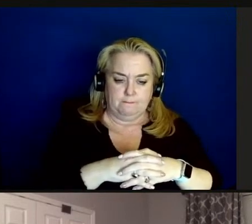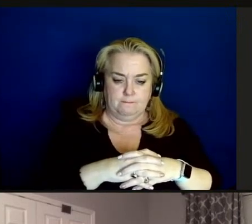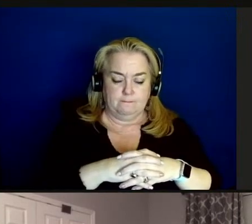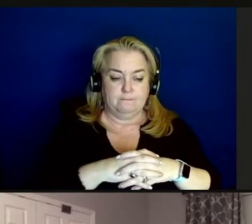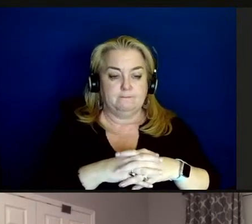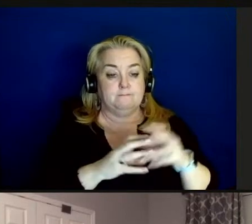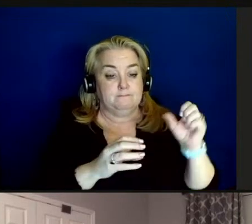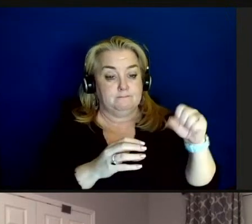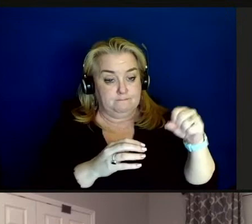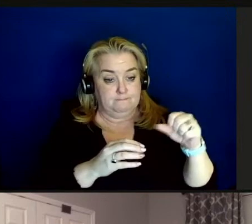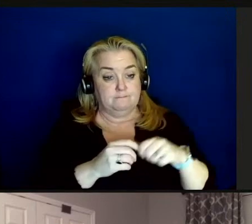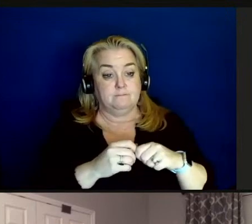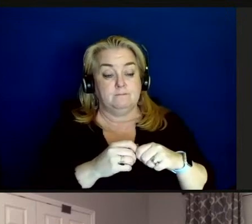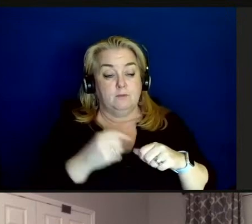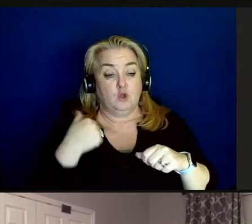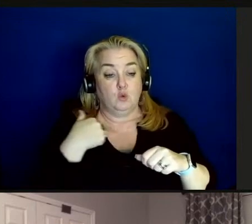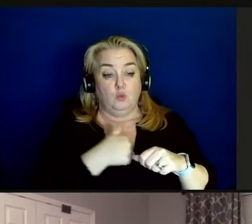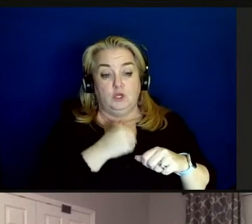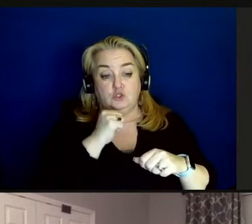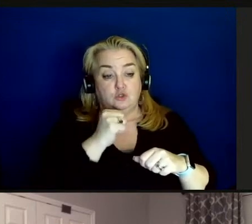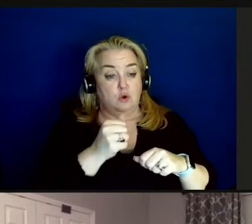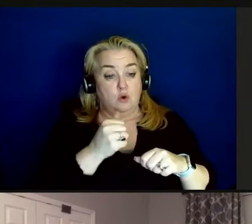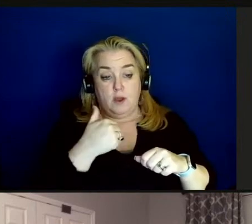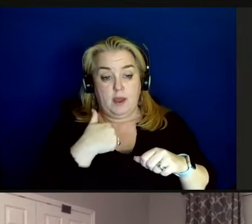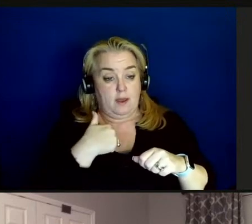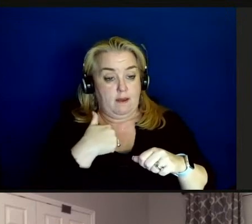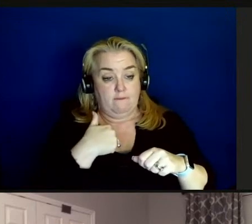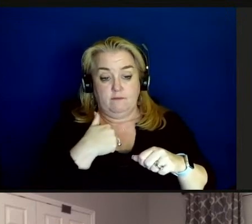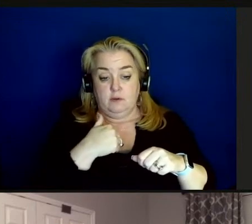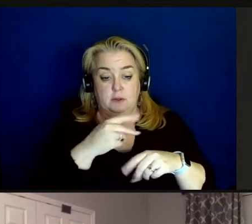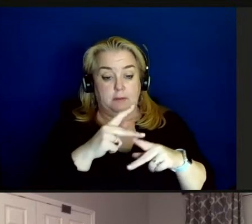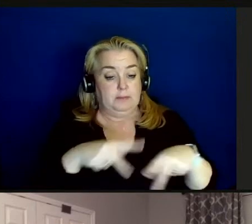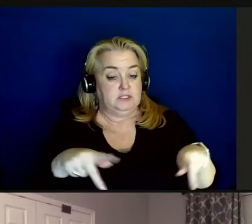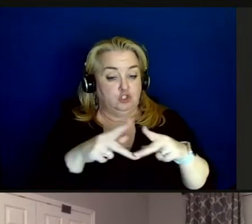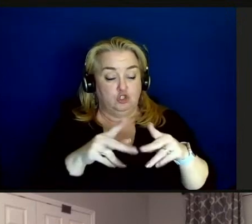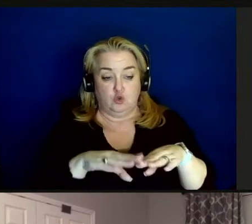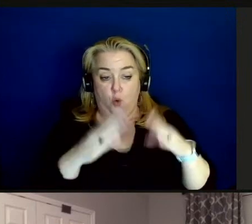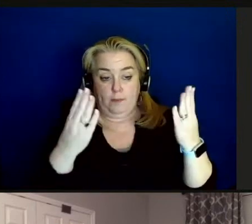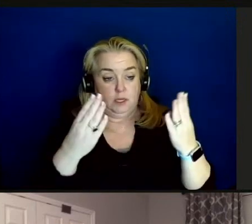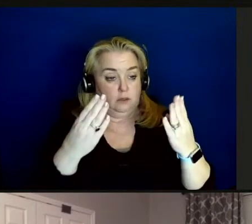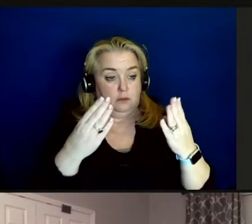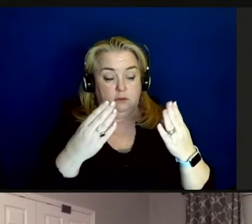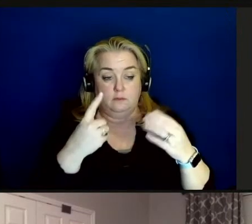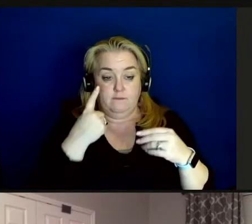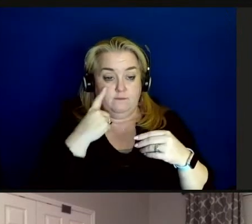SO HELP ME HELP ME ANSWER THOSE QUESTIONS WHEN I ENCOUNTER